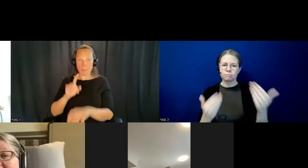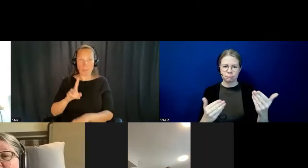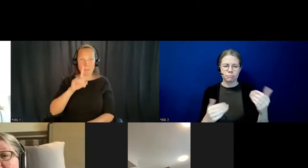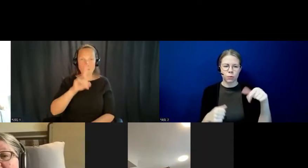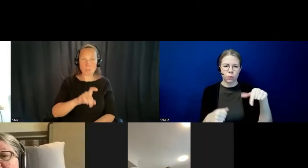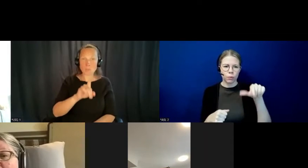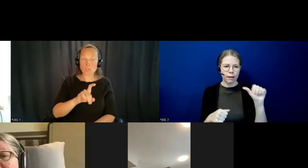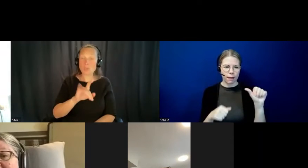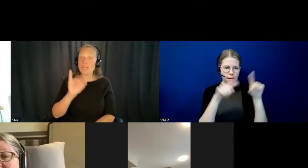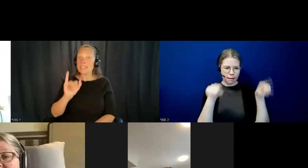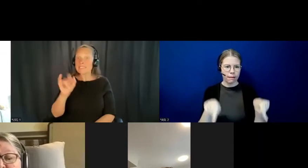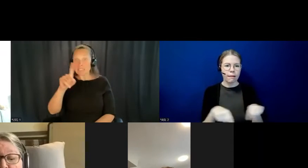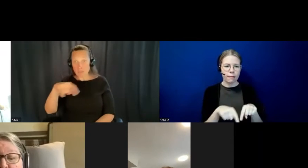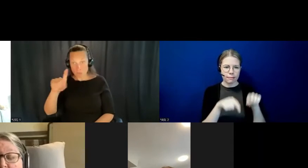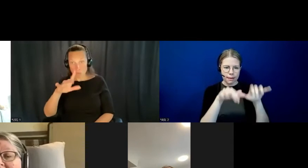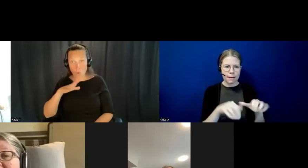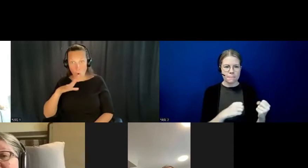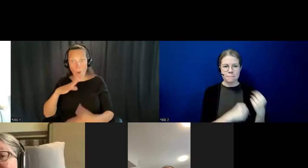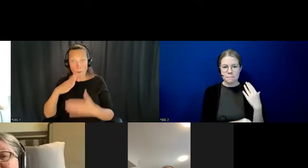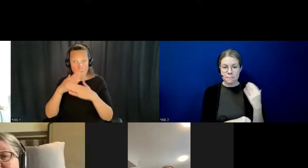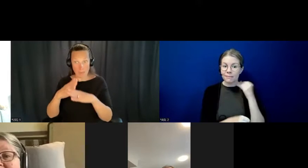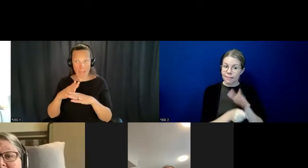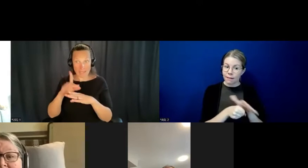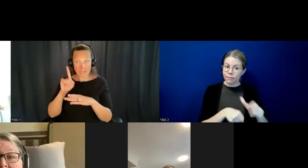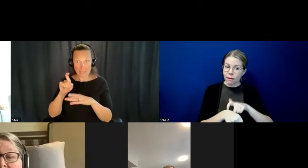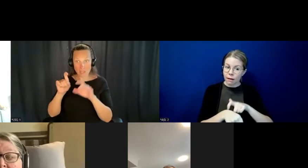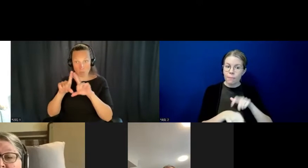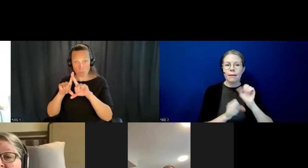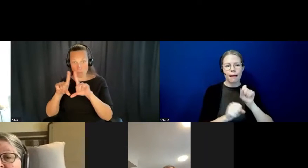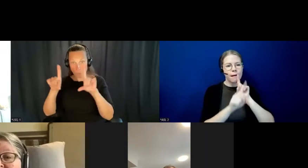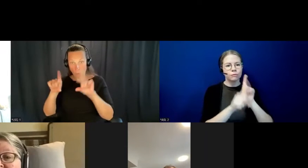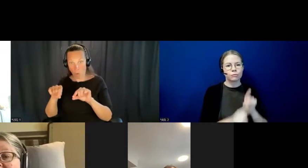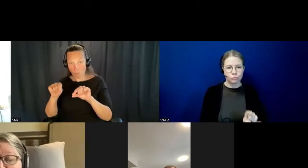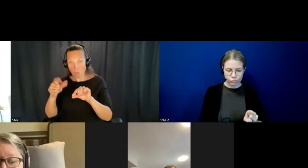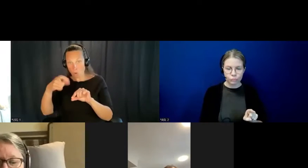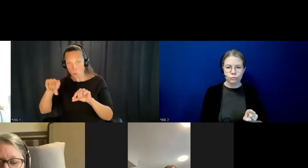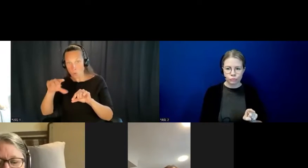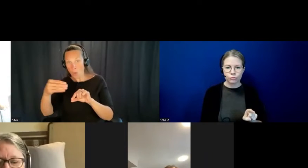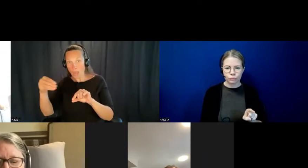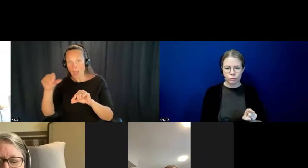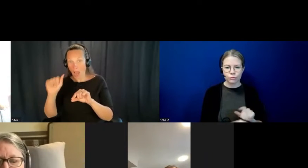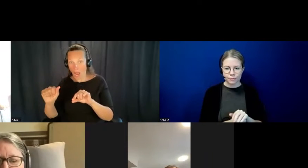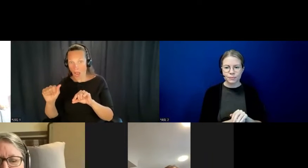AND IF WE CAN GET TO THEM, WE WILL. THERE ARE A TEAM THAT ARE SENDING THOSE QUESTIONS THROUGH